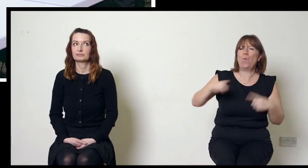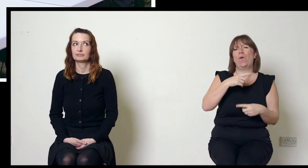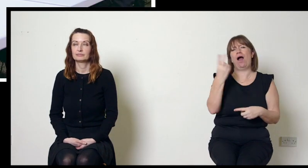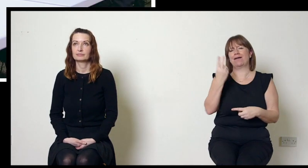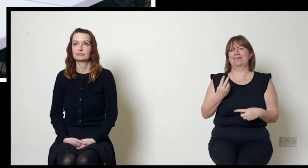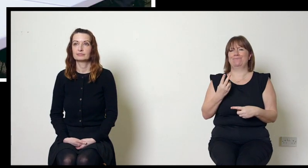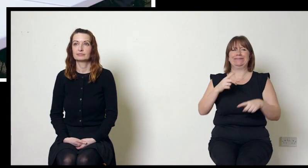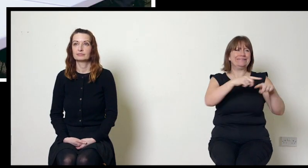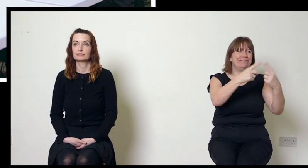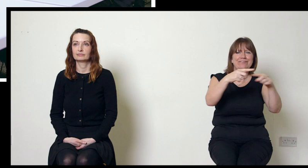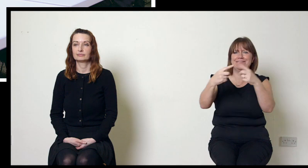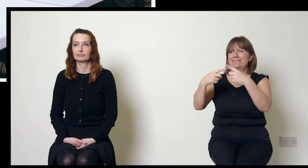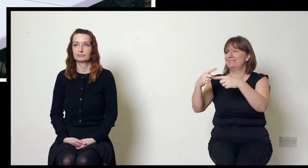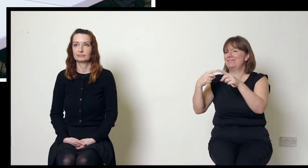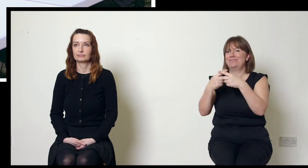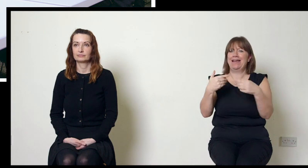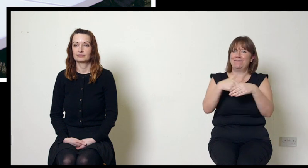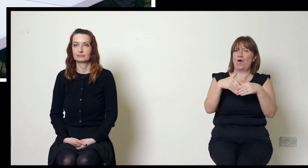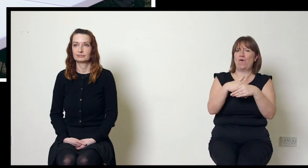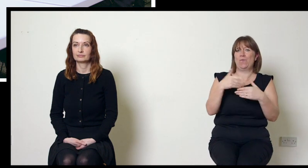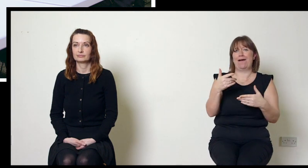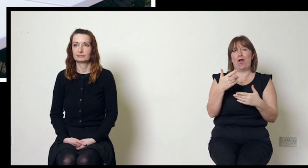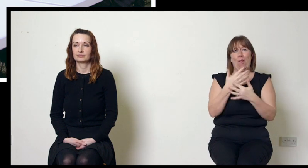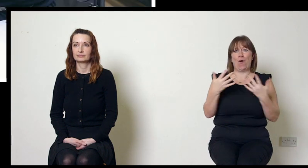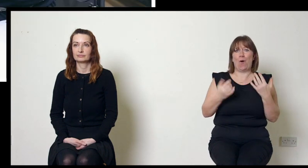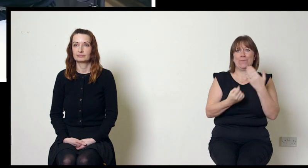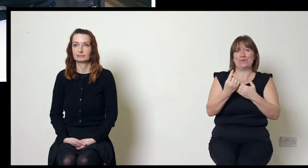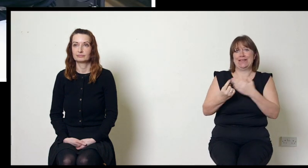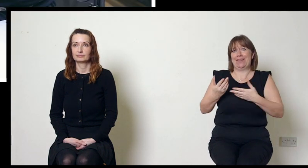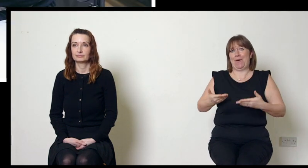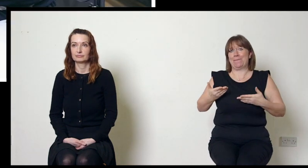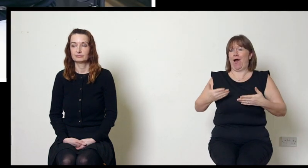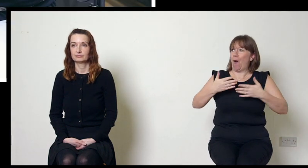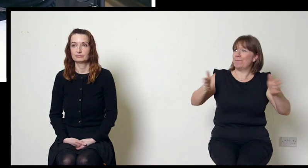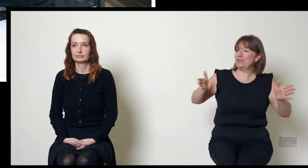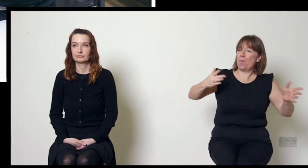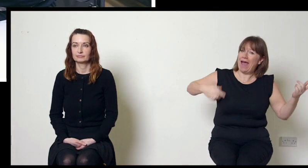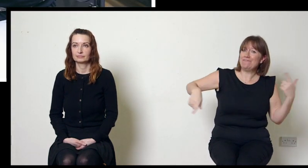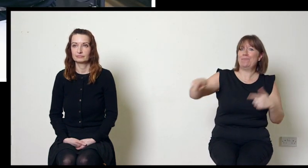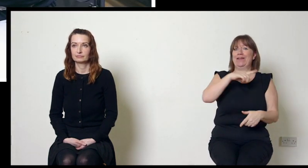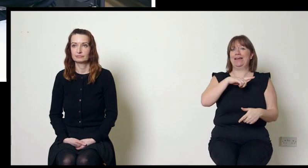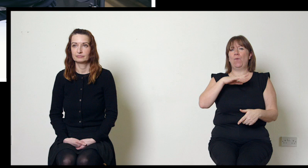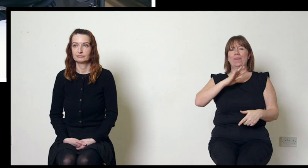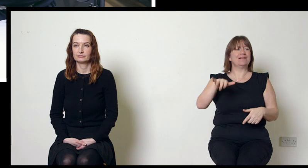So we've got a load of opportunities coming up at the moment. You know, they're open to anybody. And all this applied learning that we've learned through doing